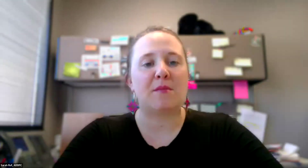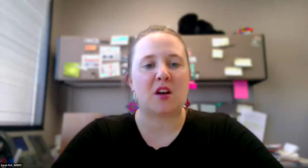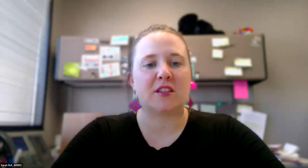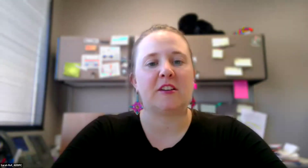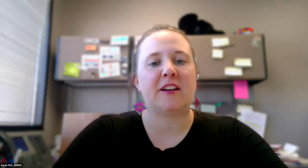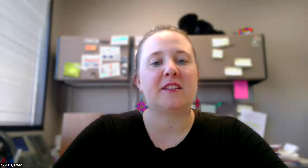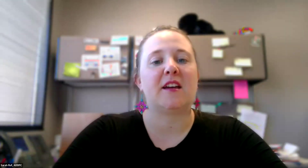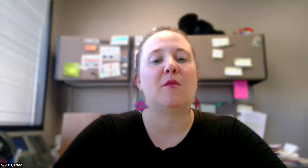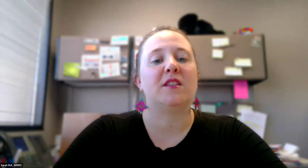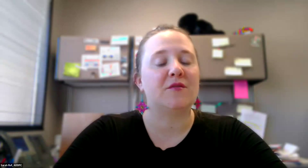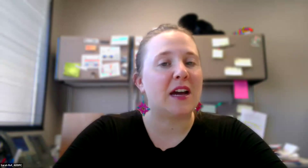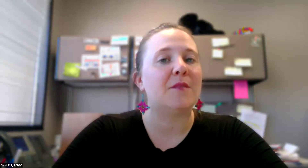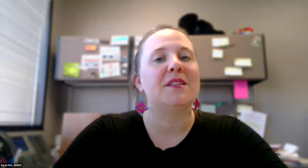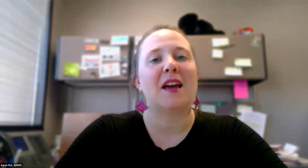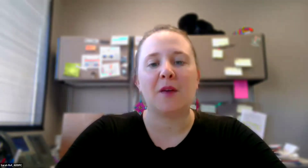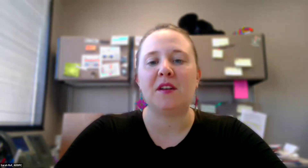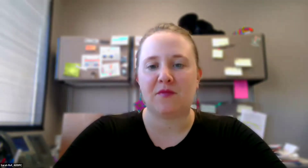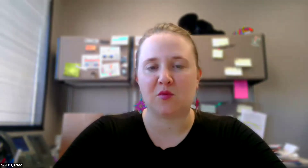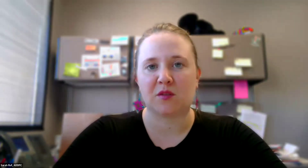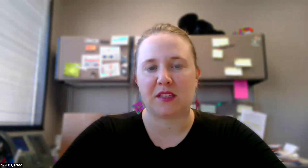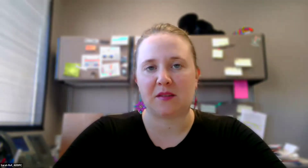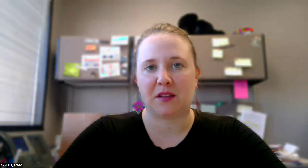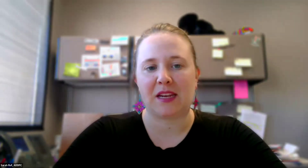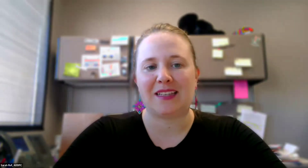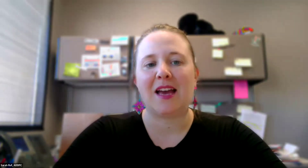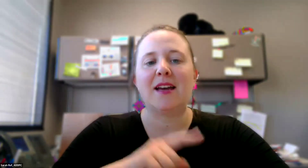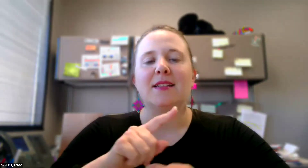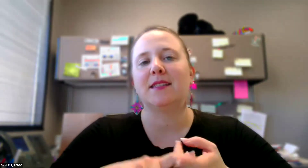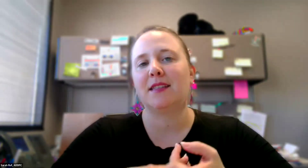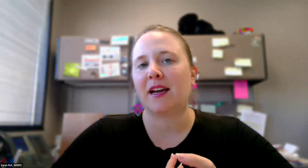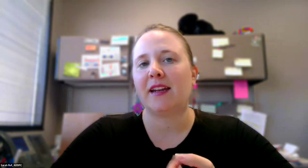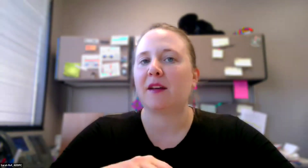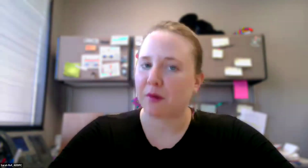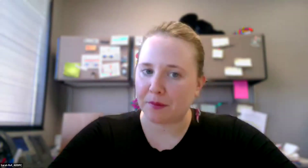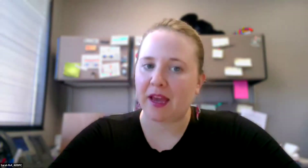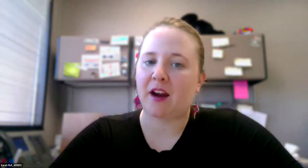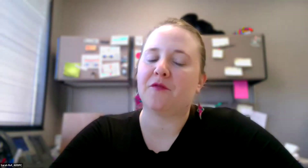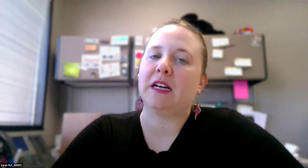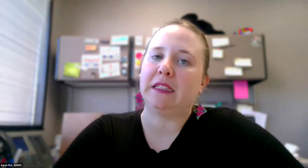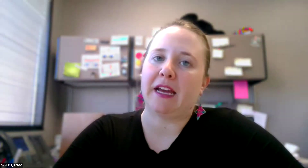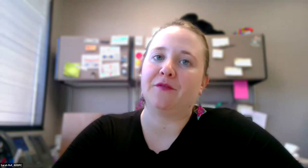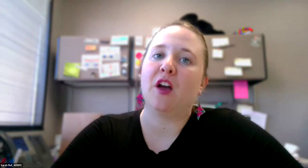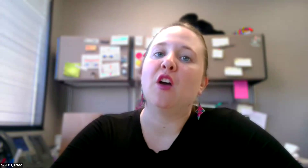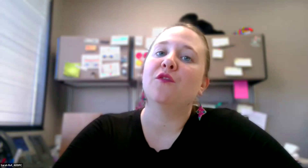WEBINAR SERIES WAS DEVELOPED TO HELP INDIVIDUALS WITH DISABILITIES DESIGN AND PREPARE FOR A LIFE